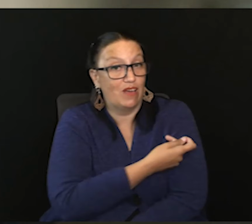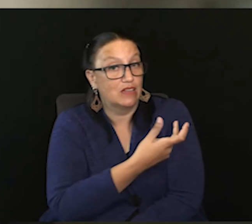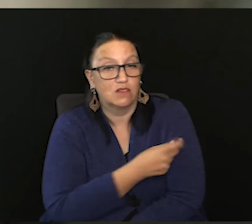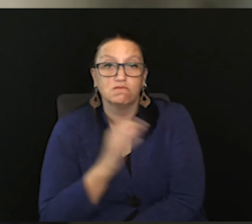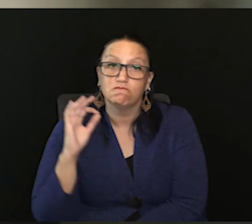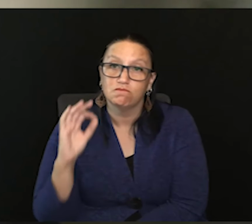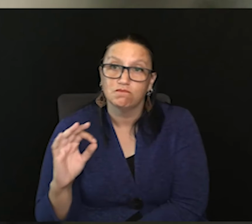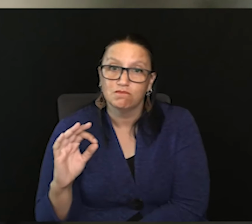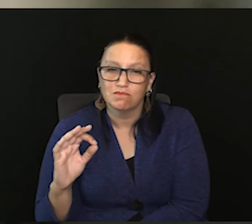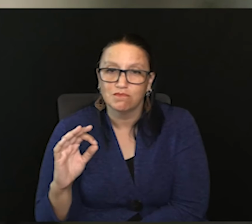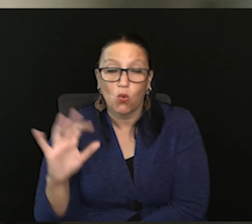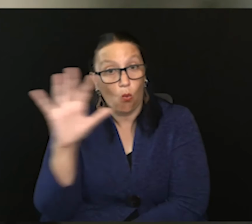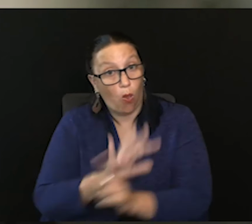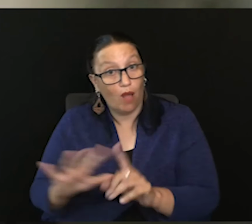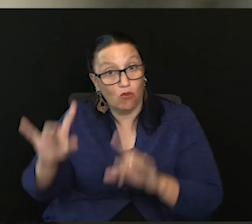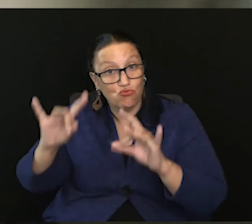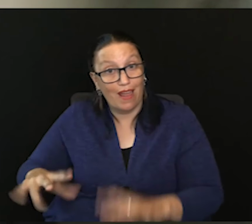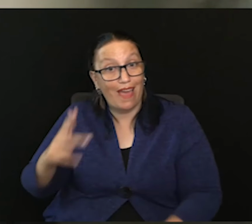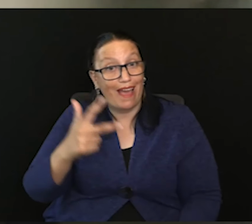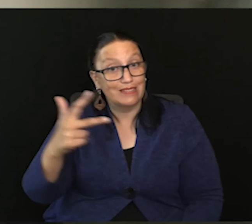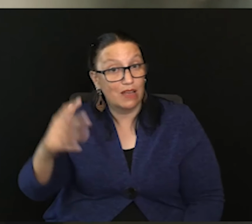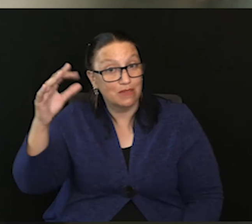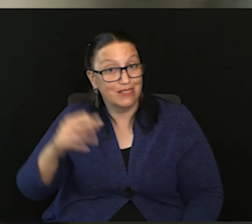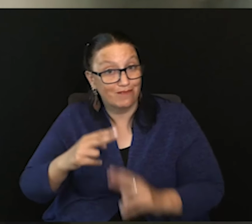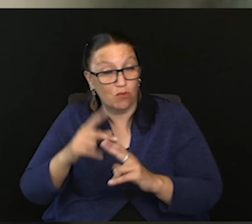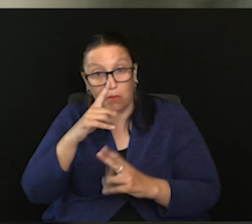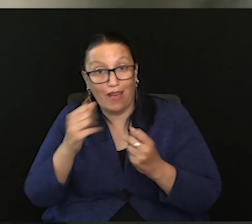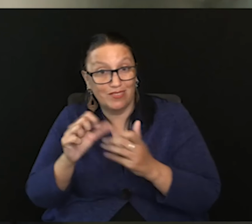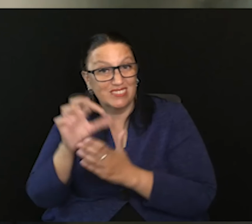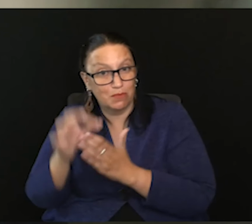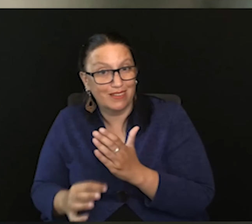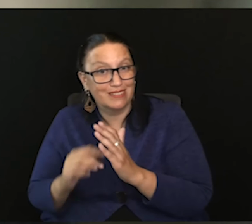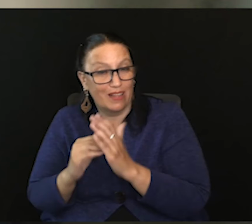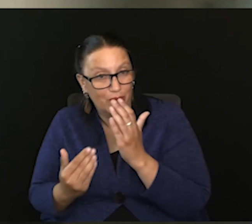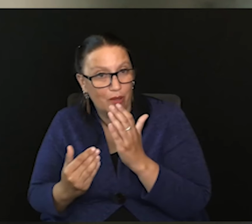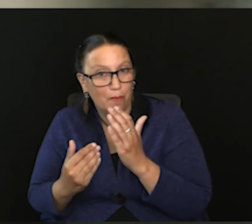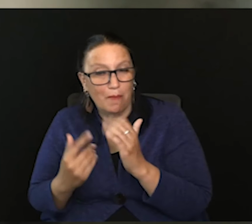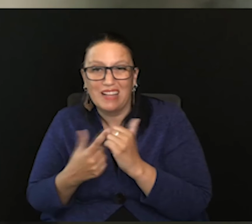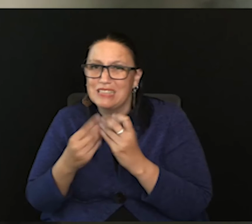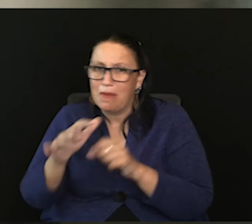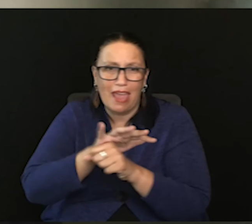And that's been through that process of revisiting, revisiting, revisiting,